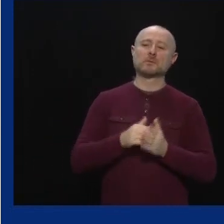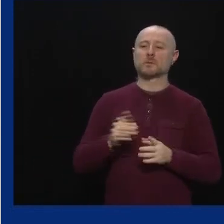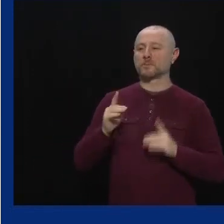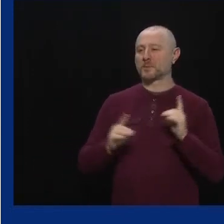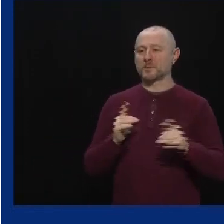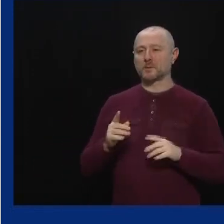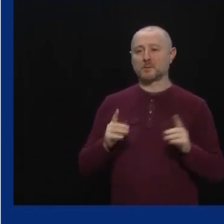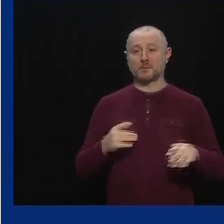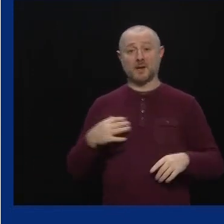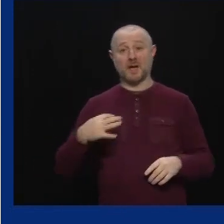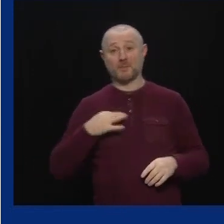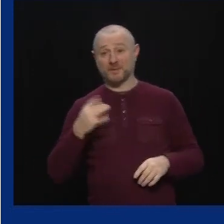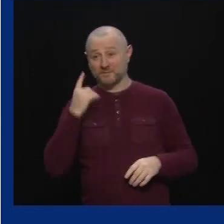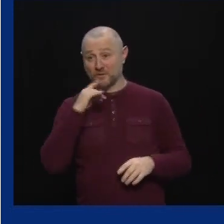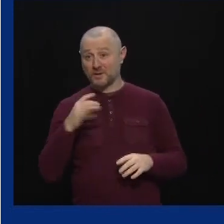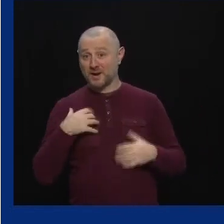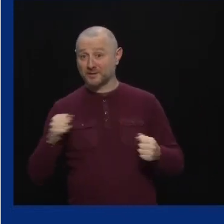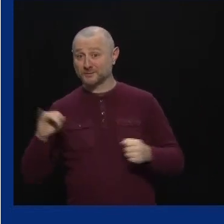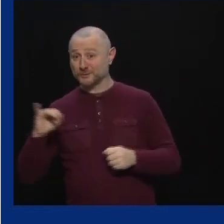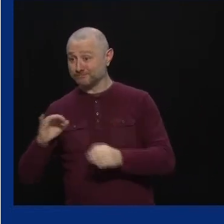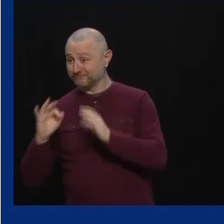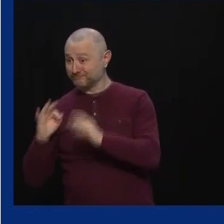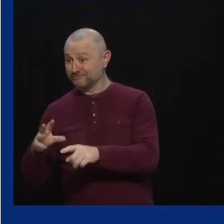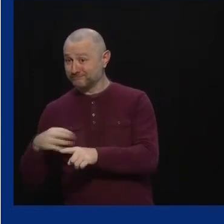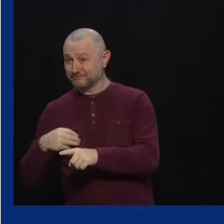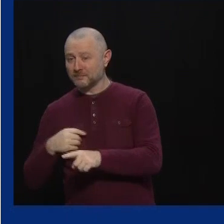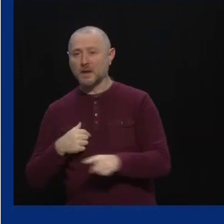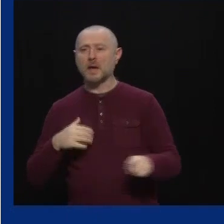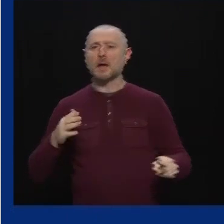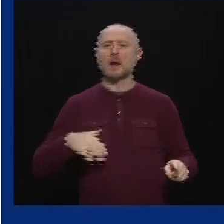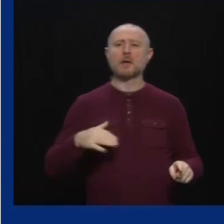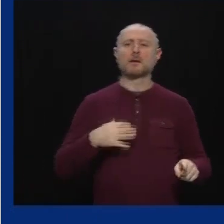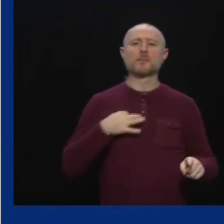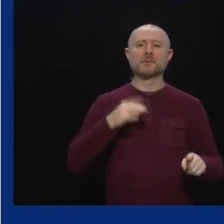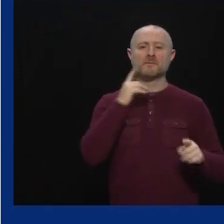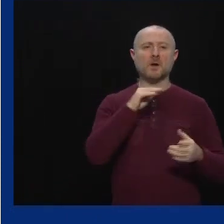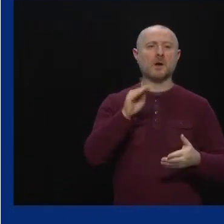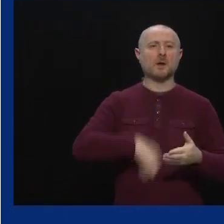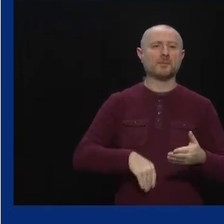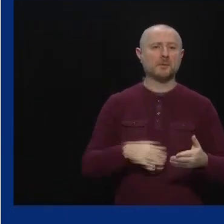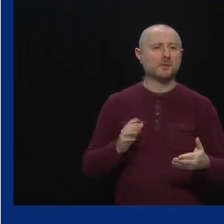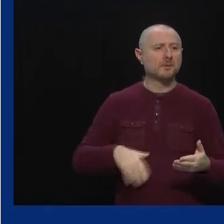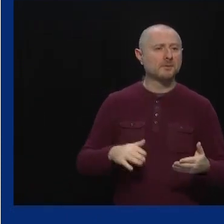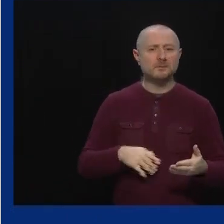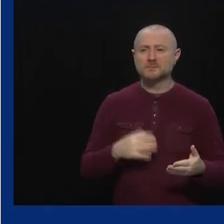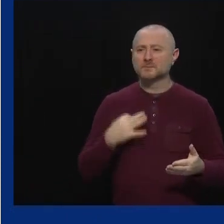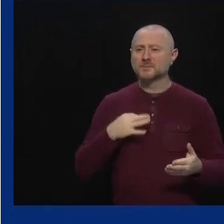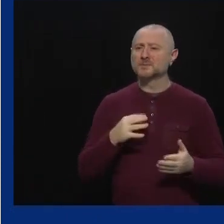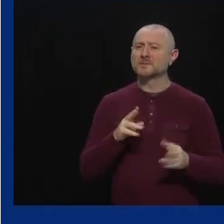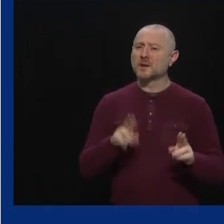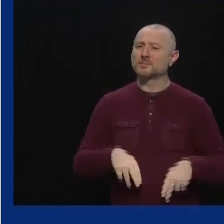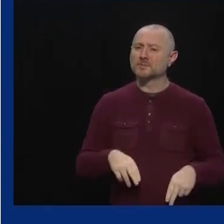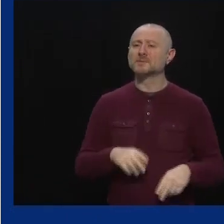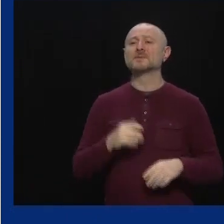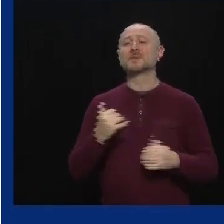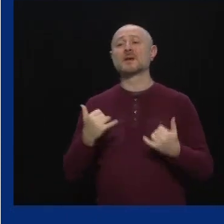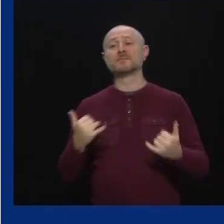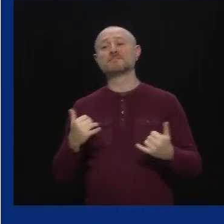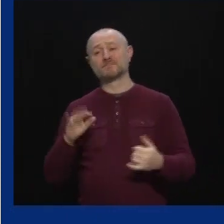TO THE EXTENT THAT WE CAN ACHIEVE IT. AND WE STILL HAVE THOUSANDS OF